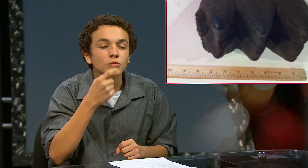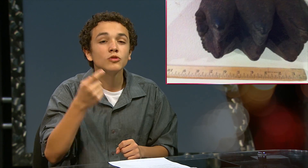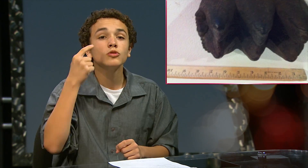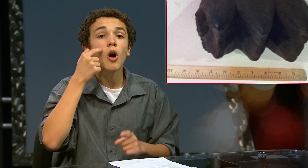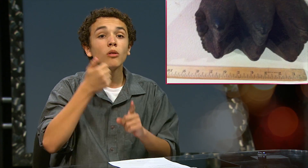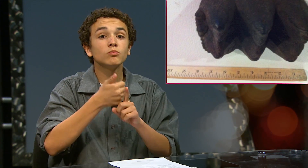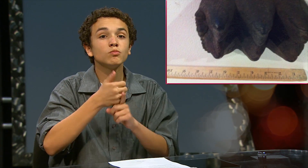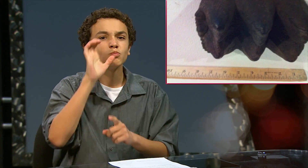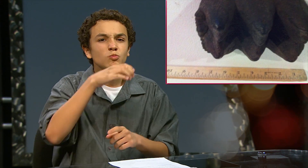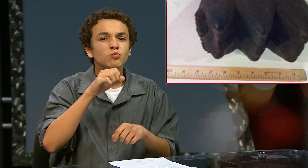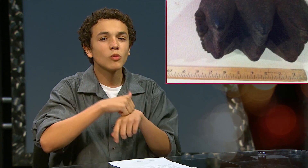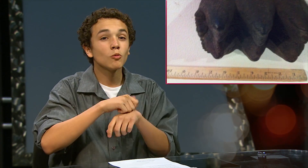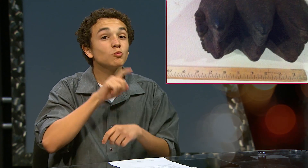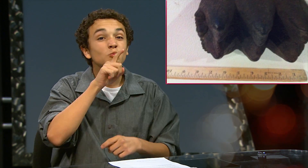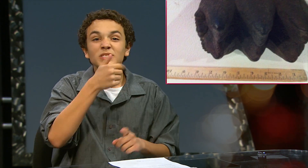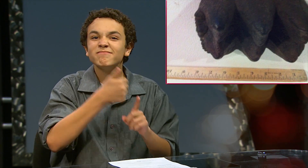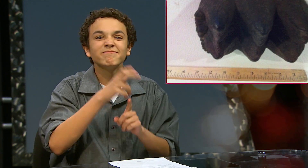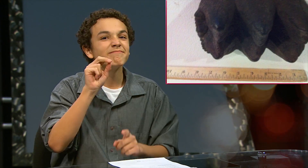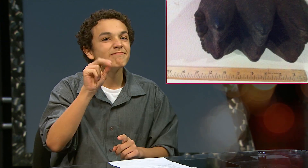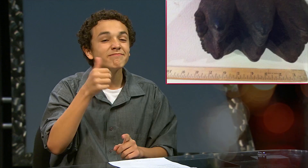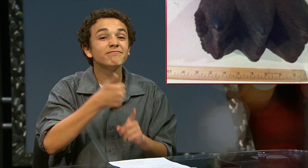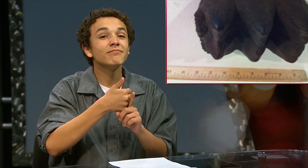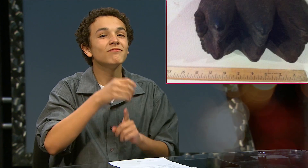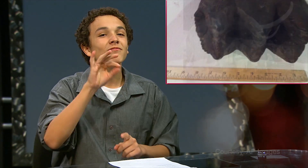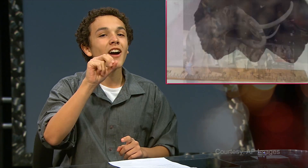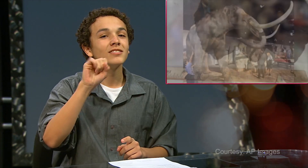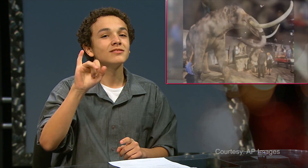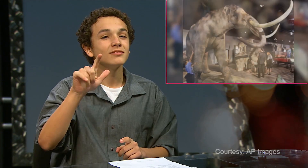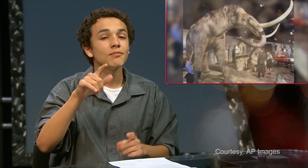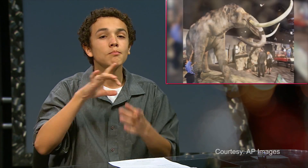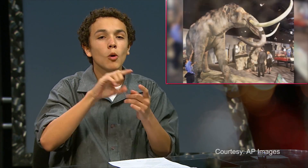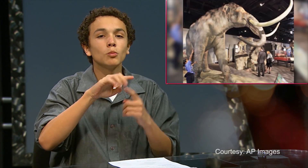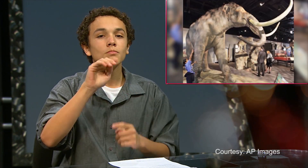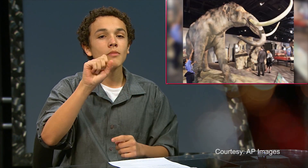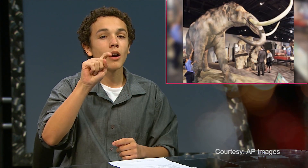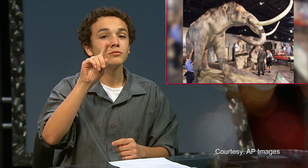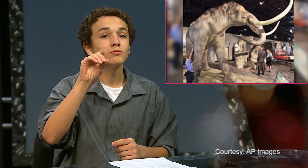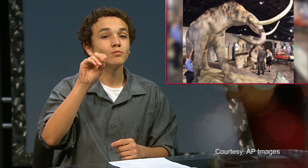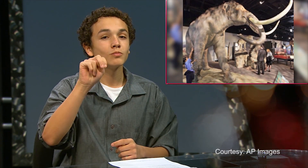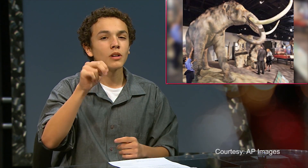RECENTLY THEY REALIZED IT WAS A FOSSIL AND NOT JUST AN ODD SHAPED ROCK. THE TOOTH BELONGS